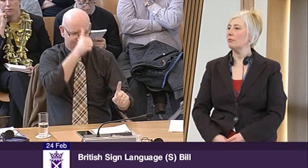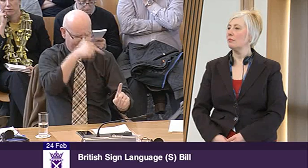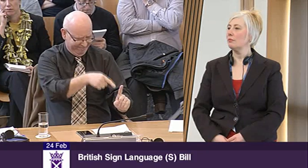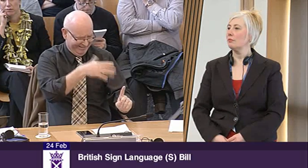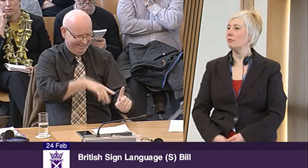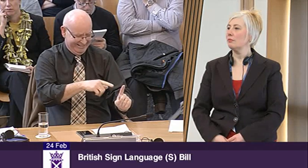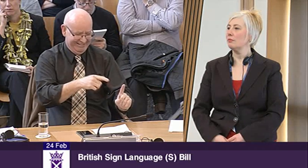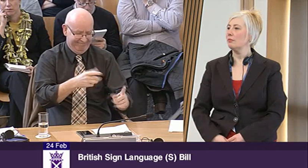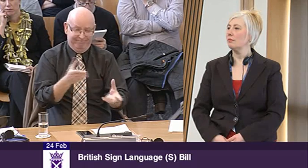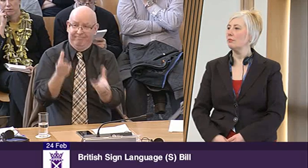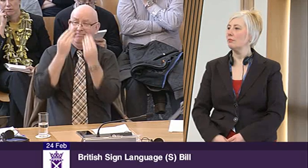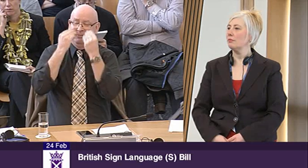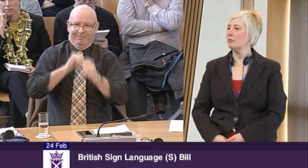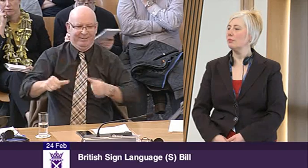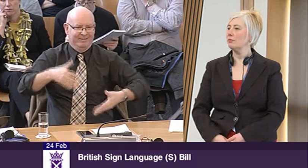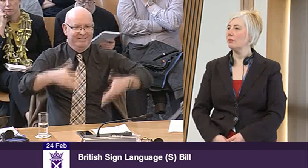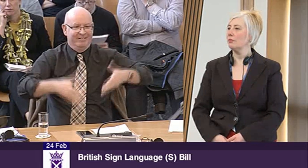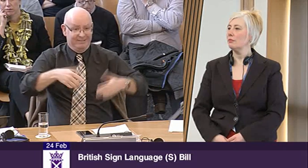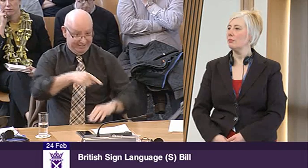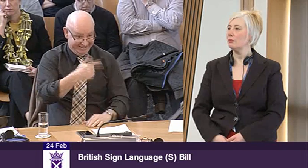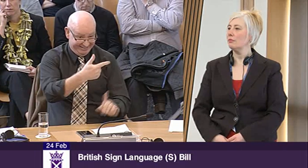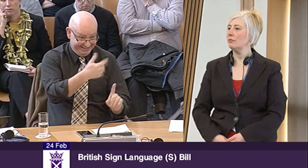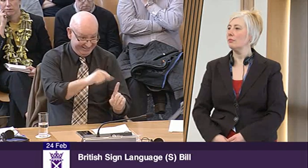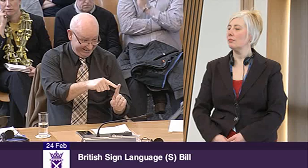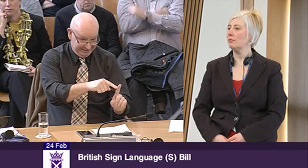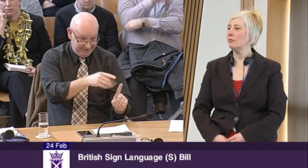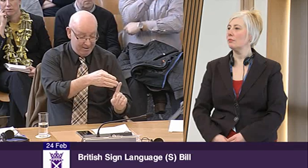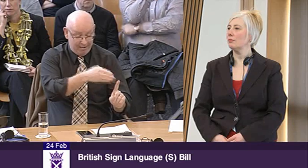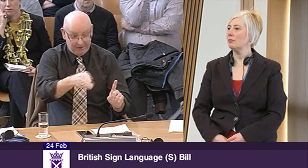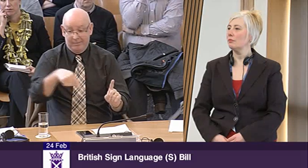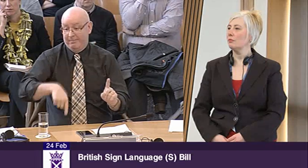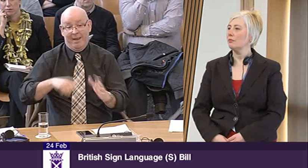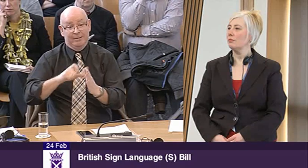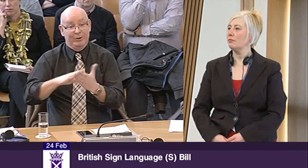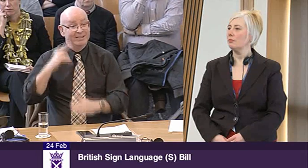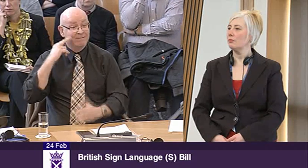to integrate into society, but the best way for deaf people to access English is through